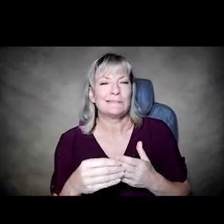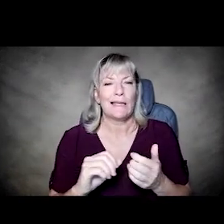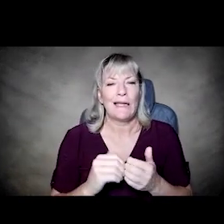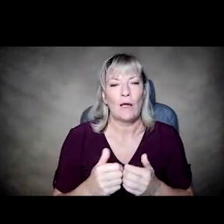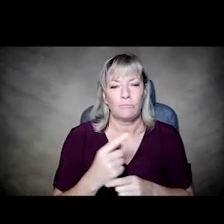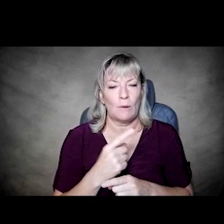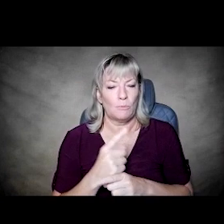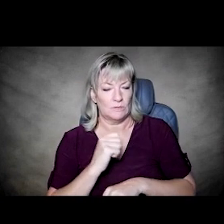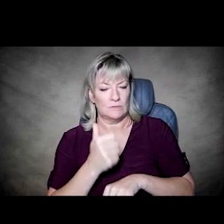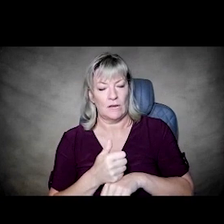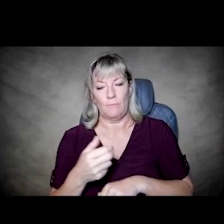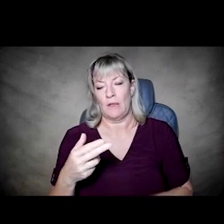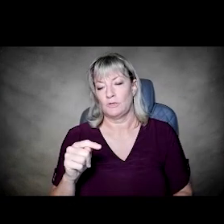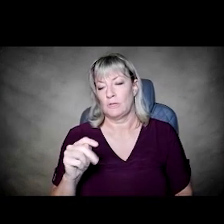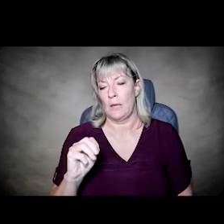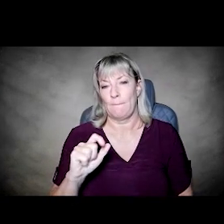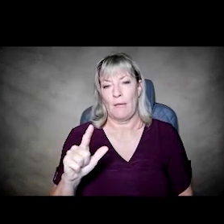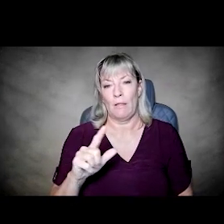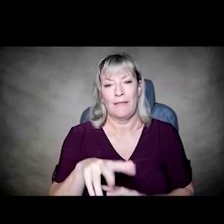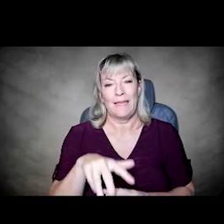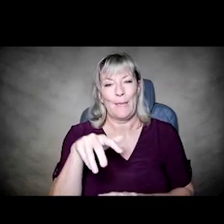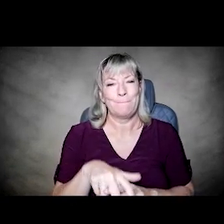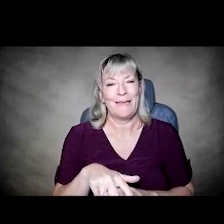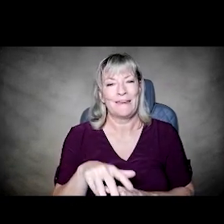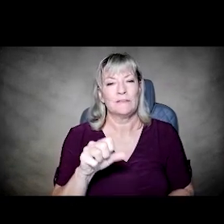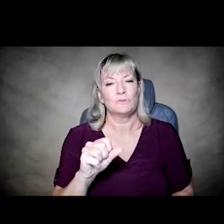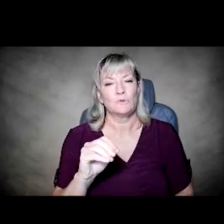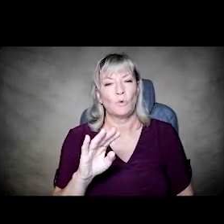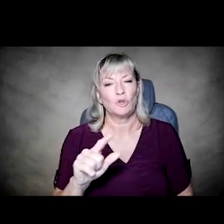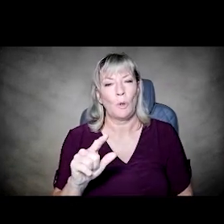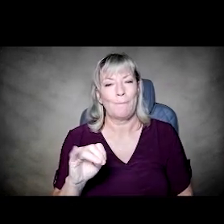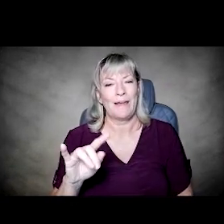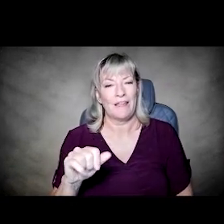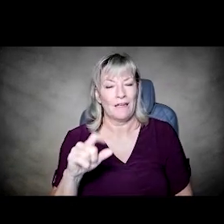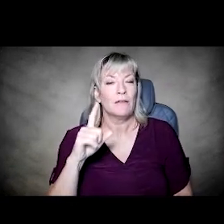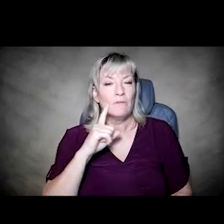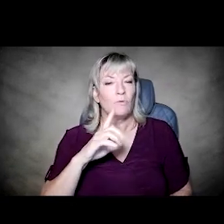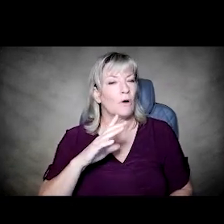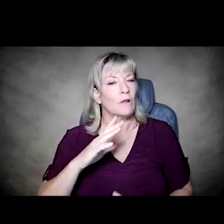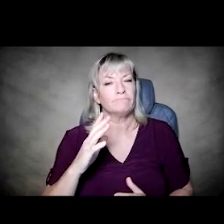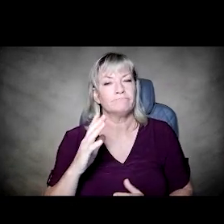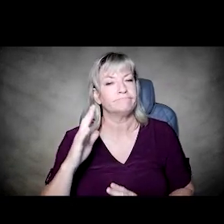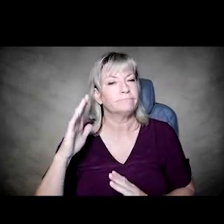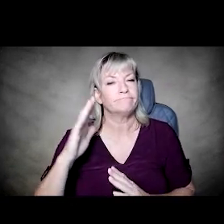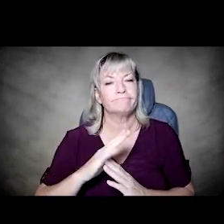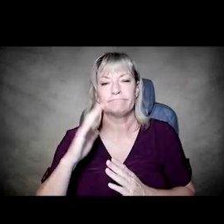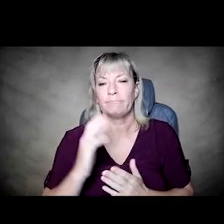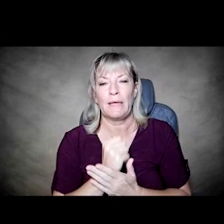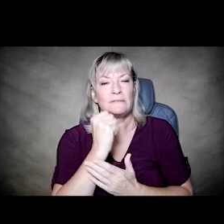up HTML and embedded multimedia for optimal readability and usability for users with and